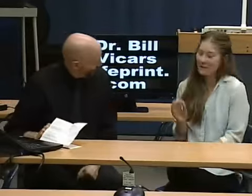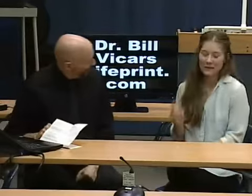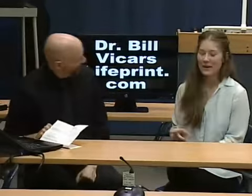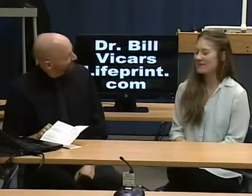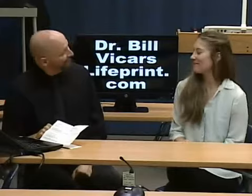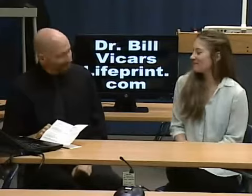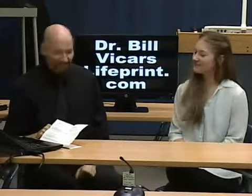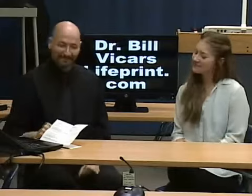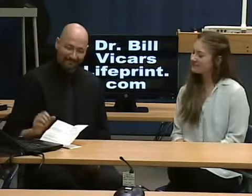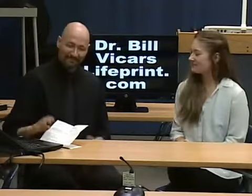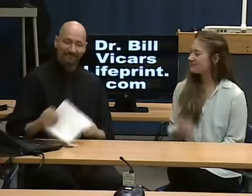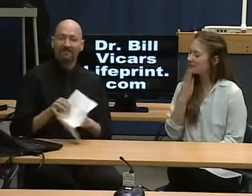It's OK. Thank you.